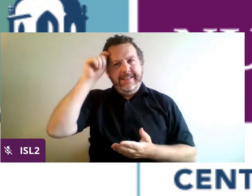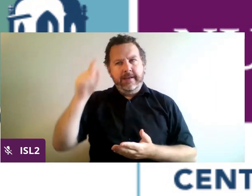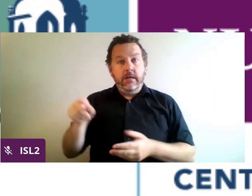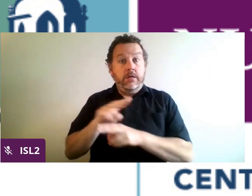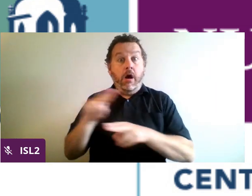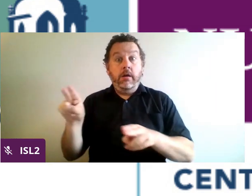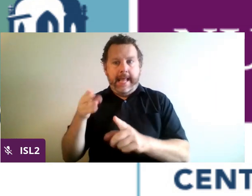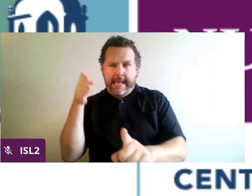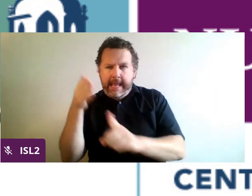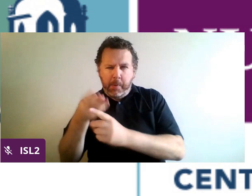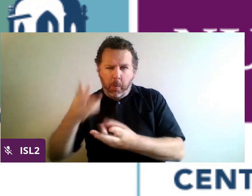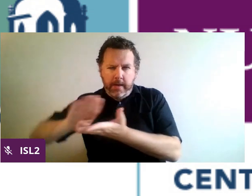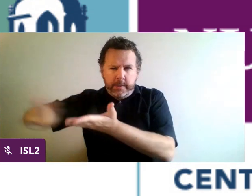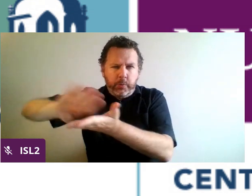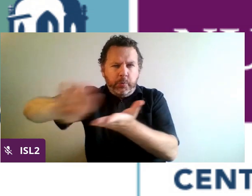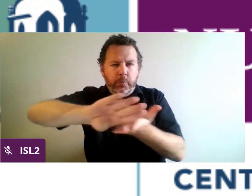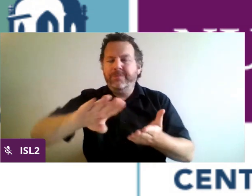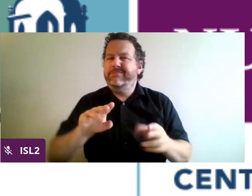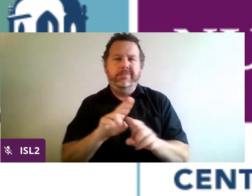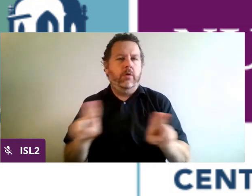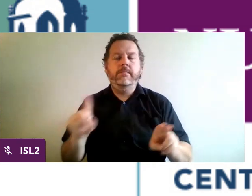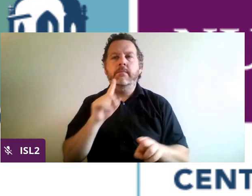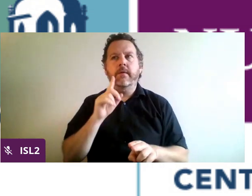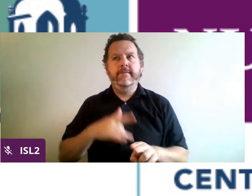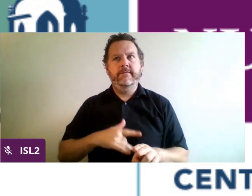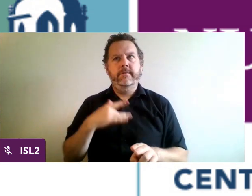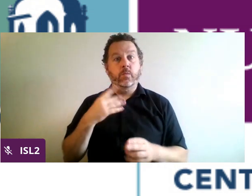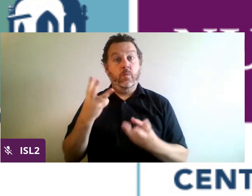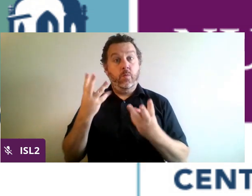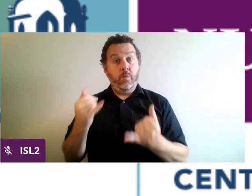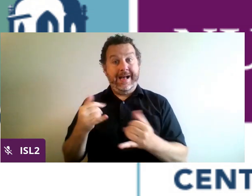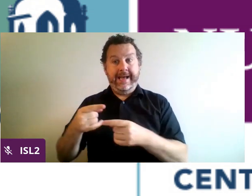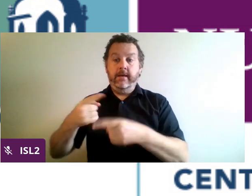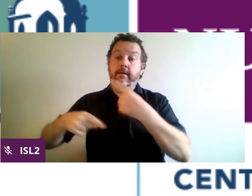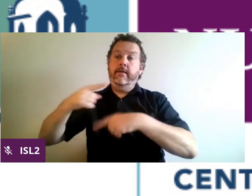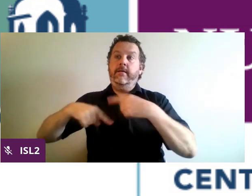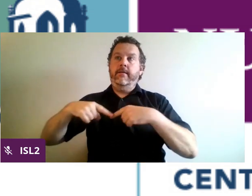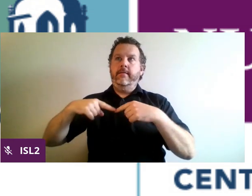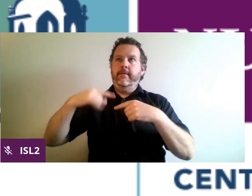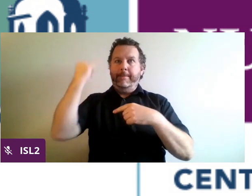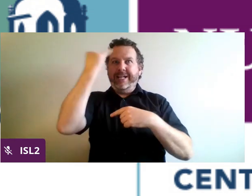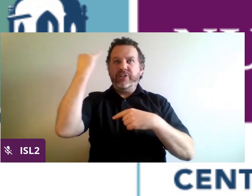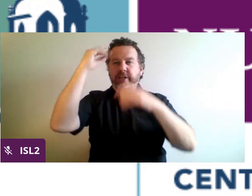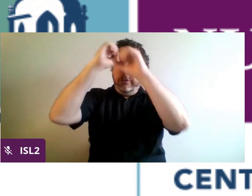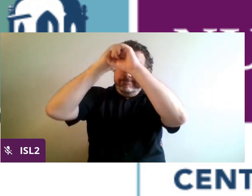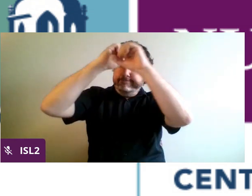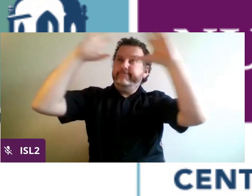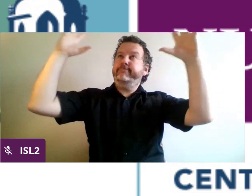I think they are done because of the lack of imagination.